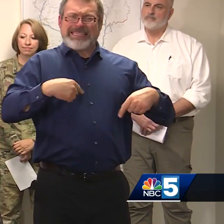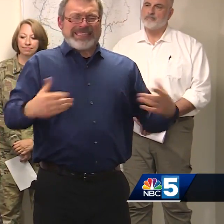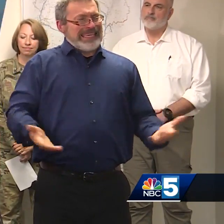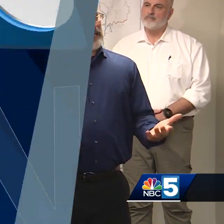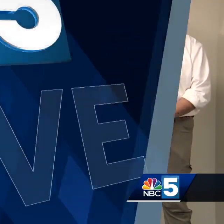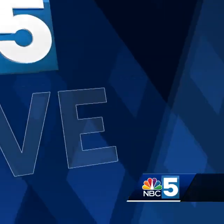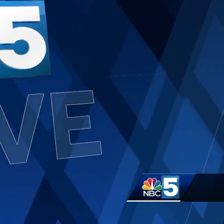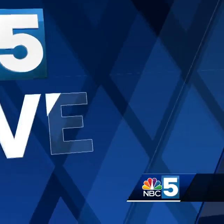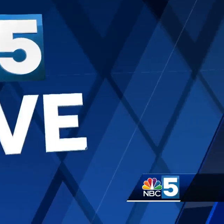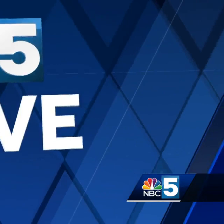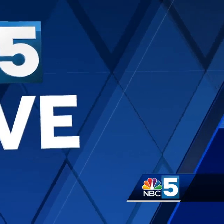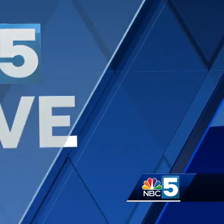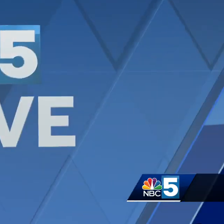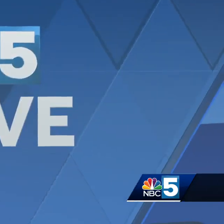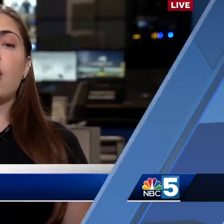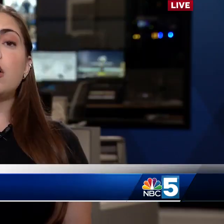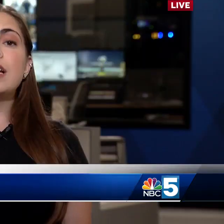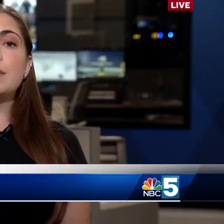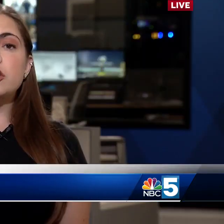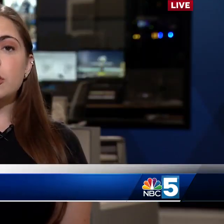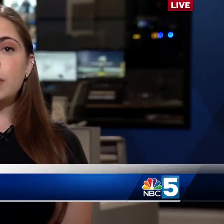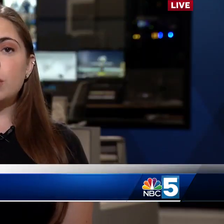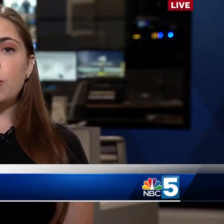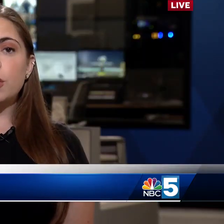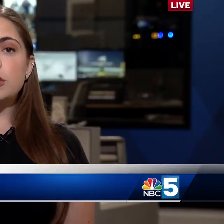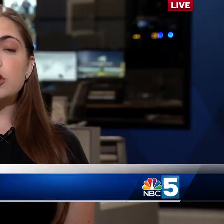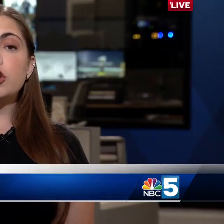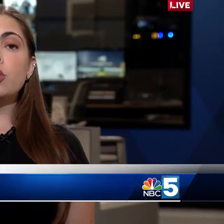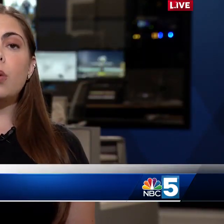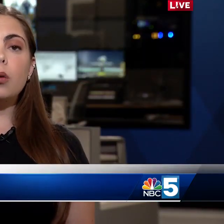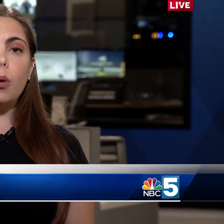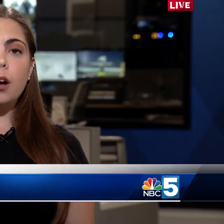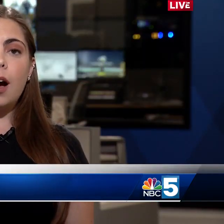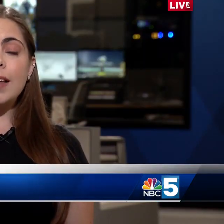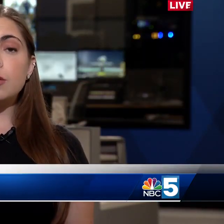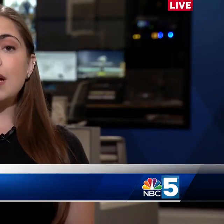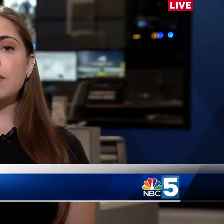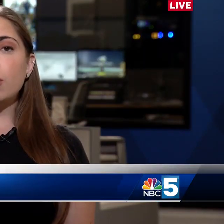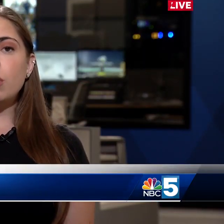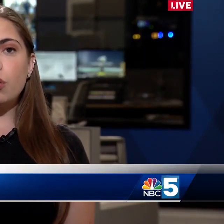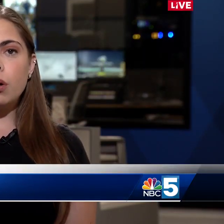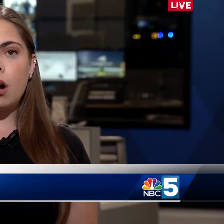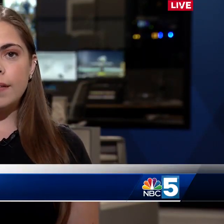THIS WON’T BE A SHORT TERM MISSION FOR FEMA. WE’RE HERE FOR THE LONG HAUL.